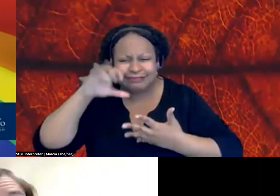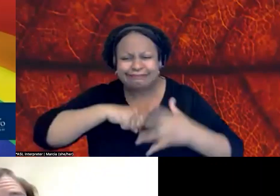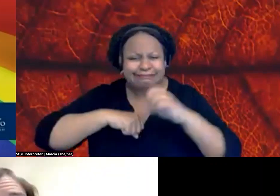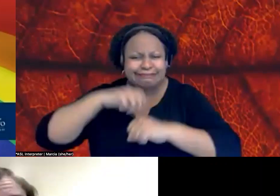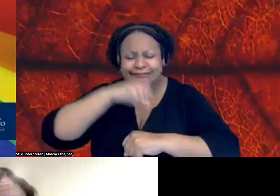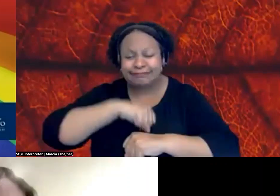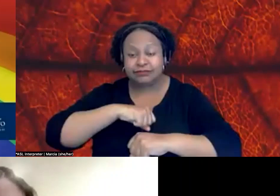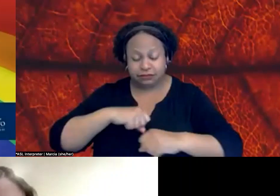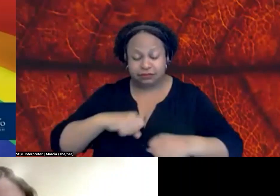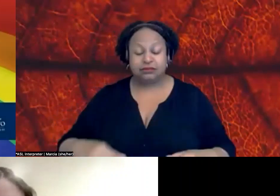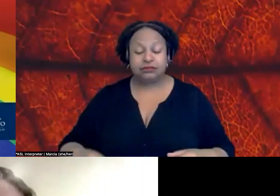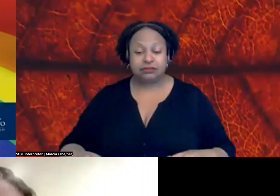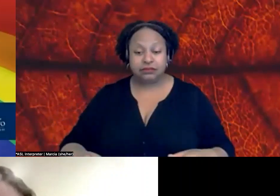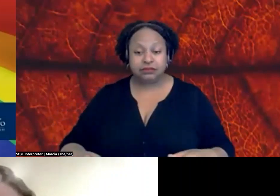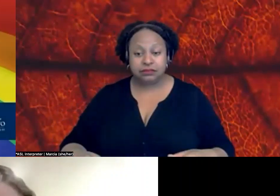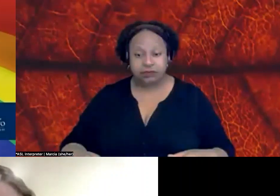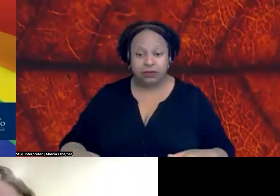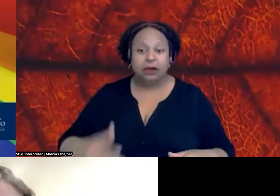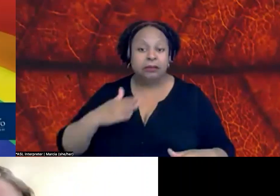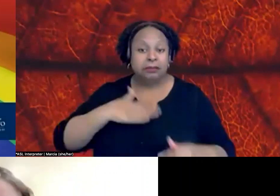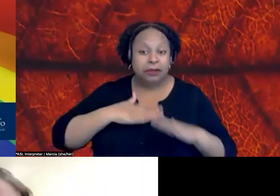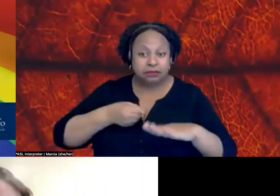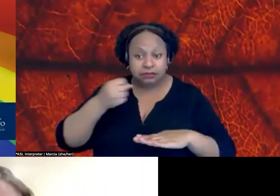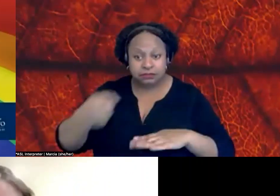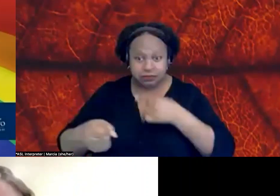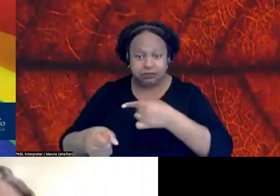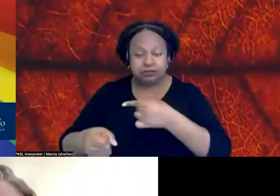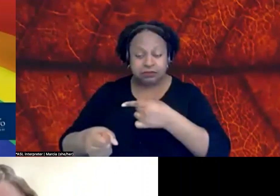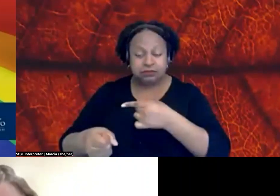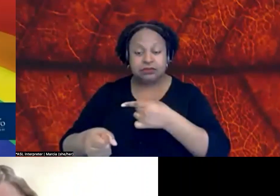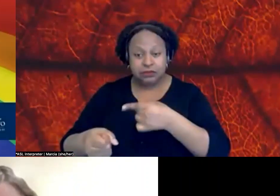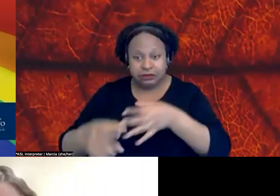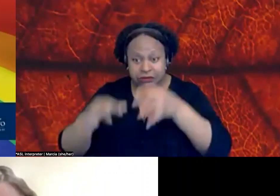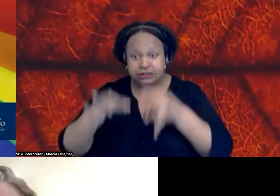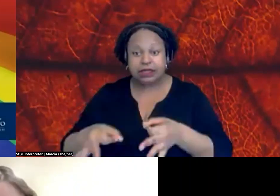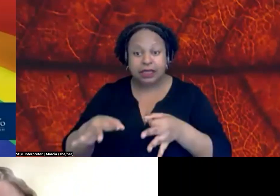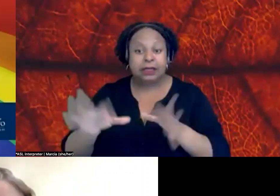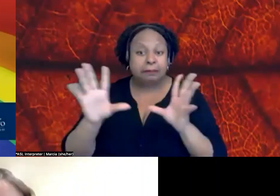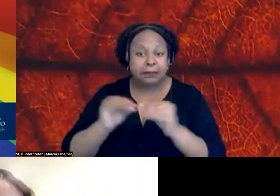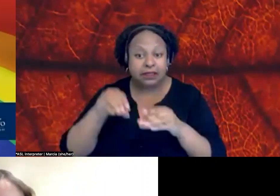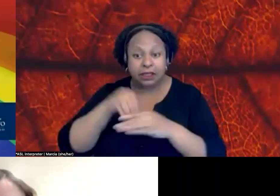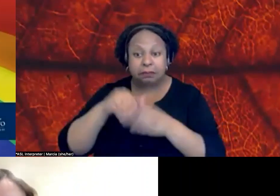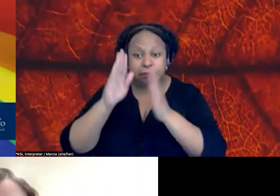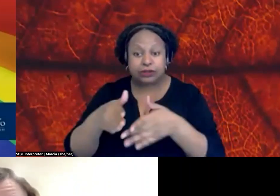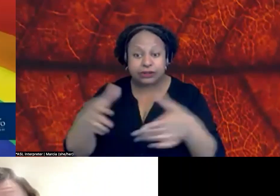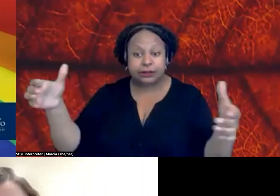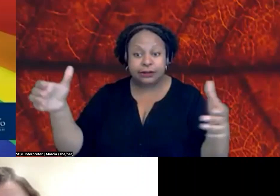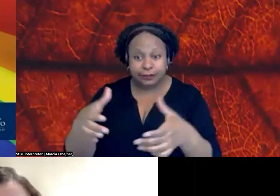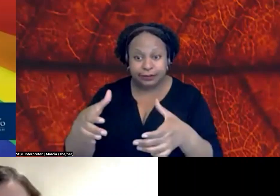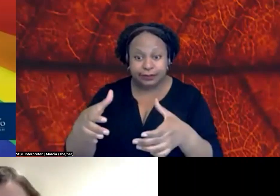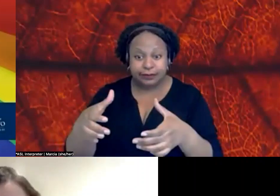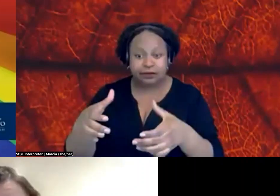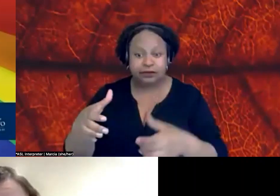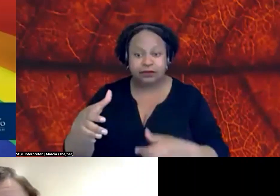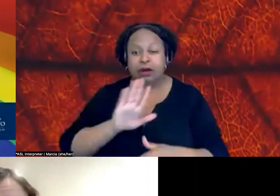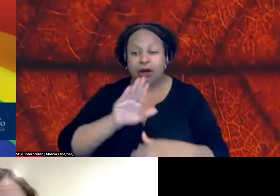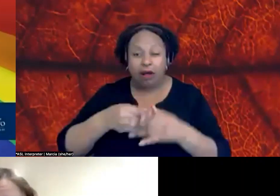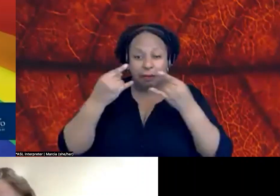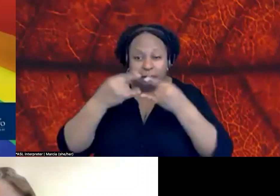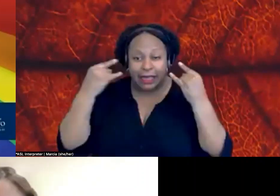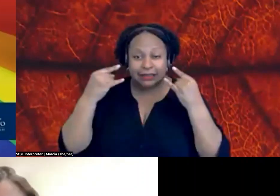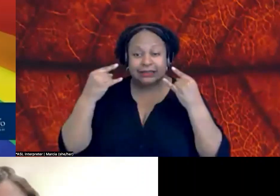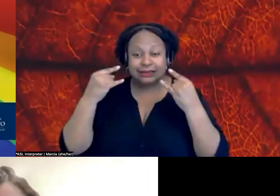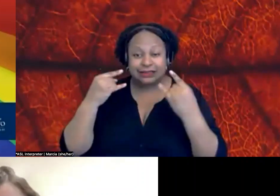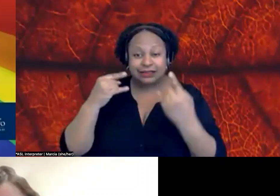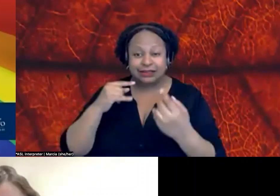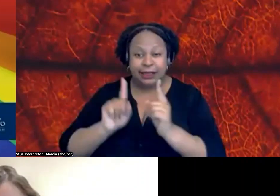And so when my practicum decided to meet in person, we will all be masked, socially distanced.